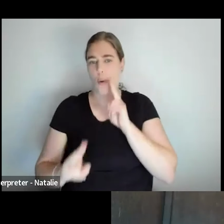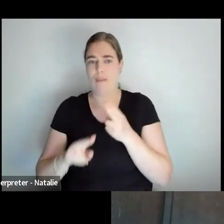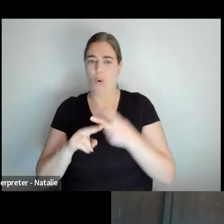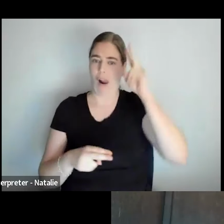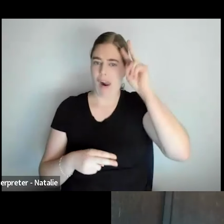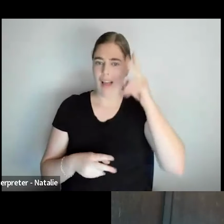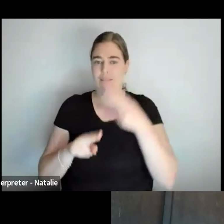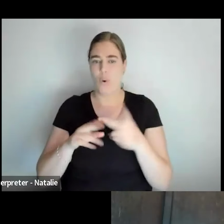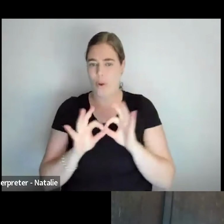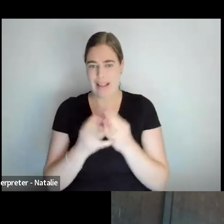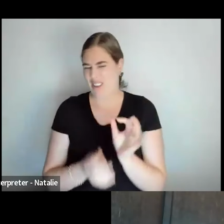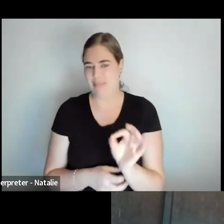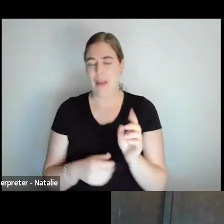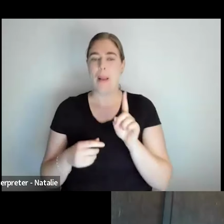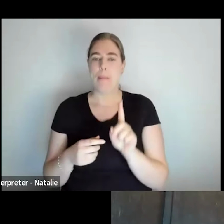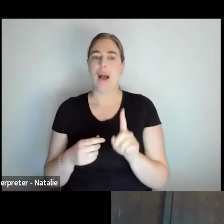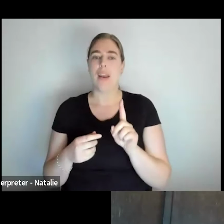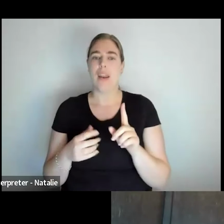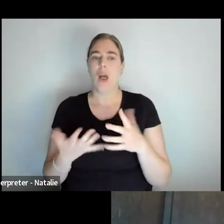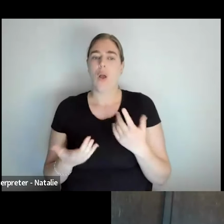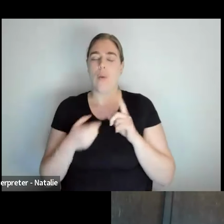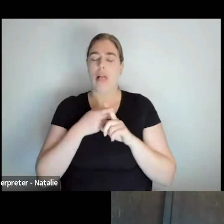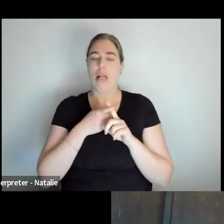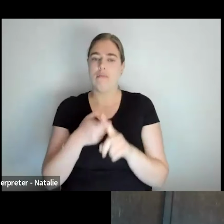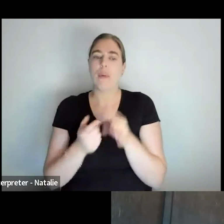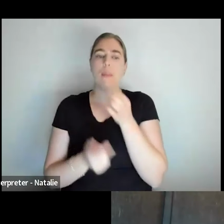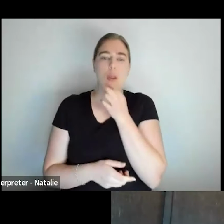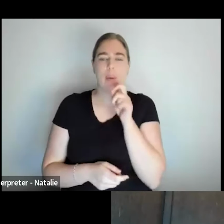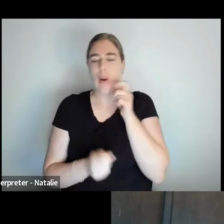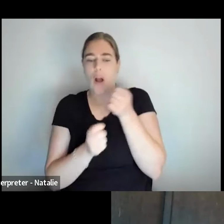We will still run a good process, but we might change our process,